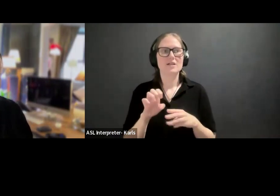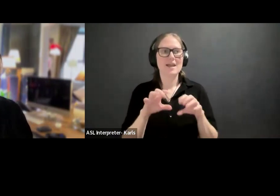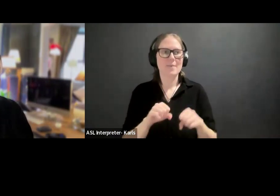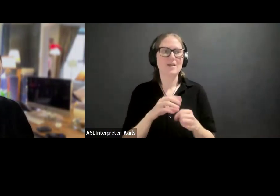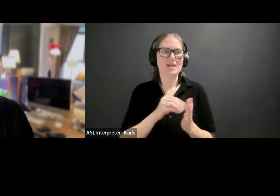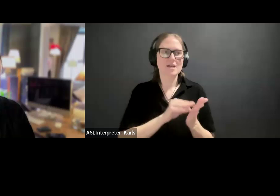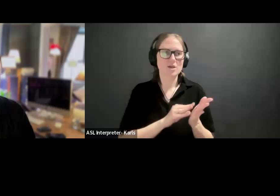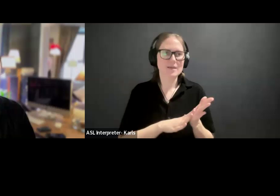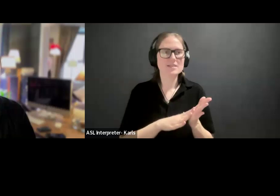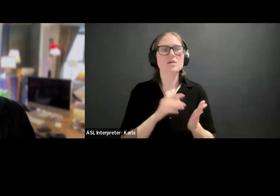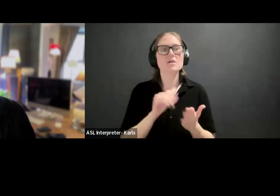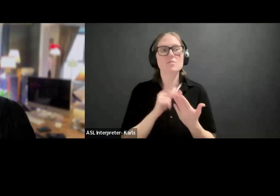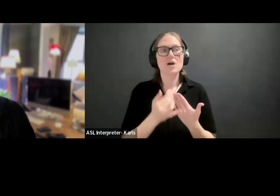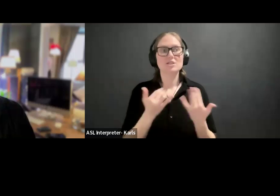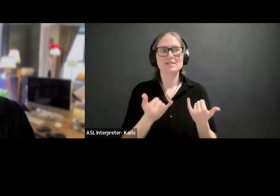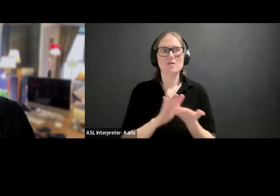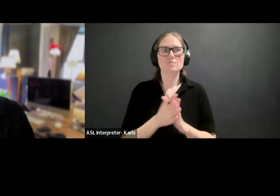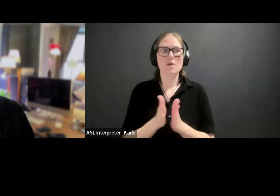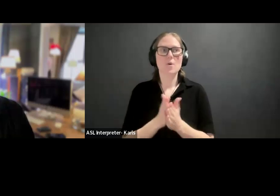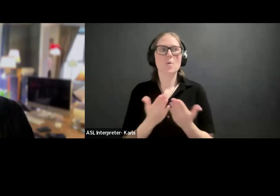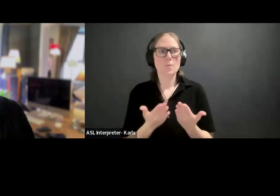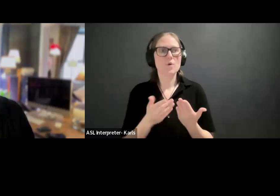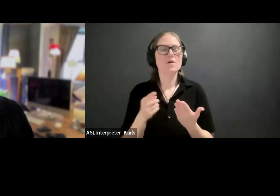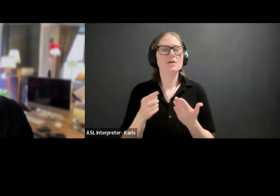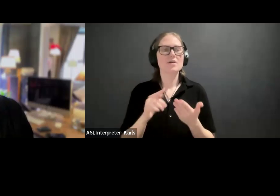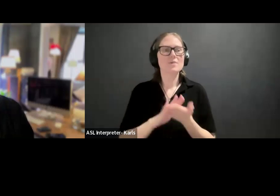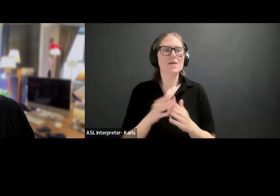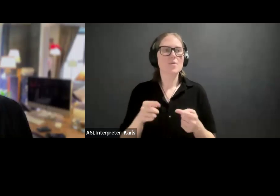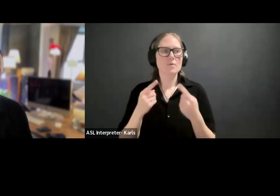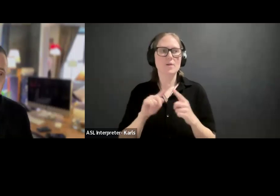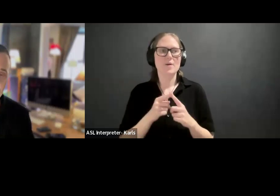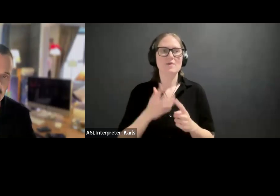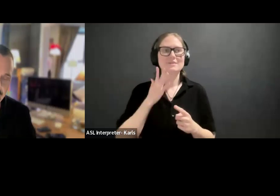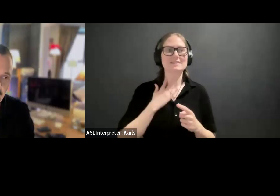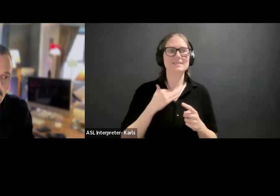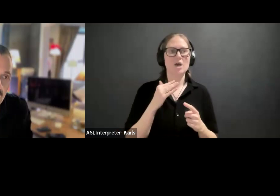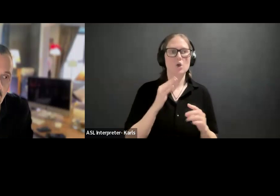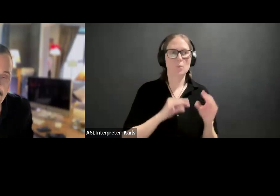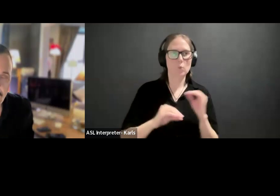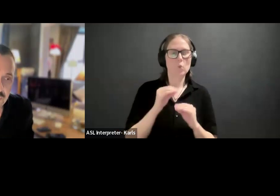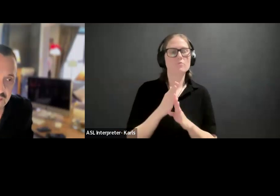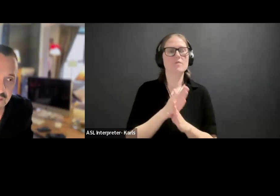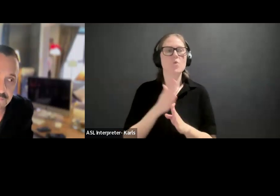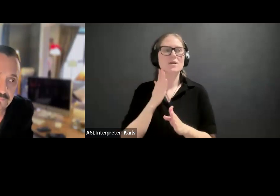has become an argument about how desire moved before. Desire became something one could be.